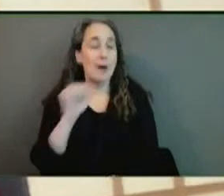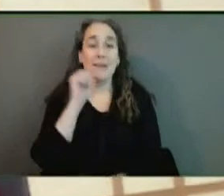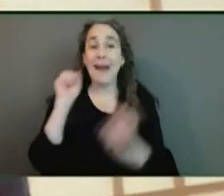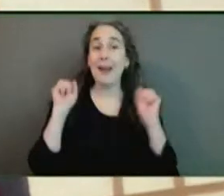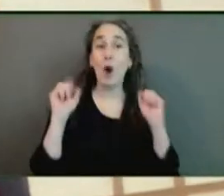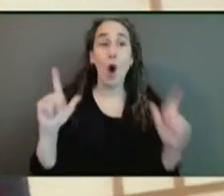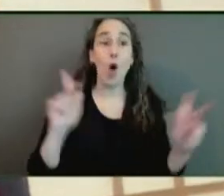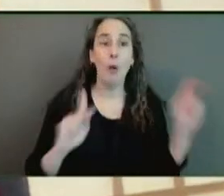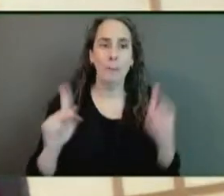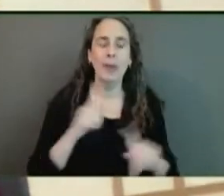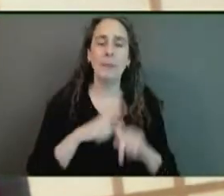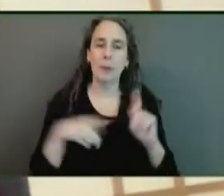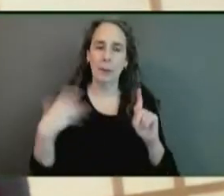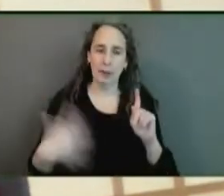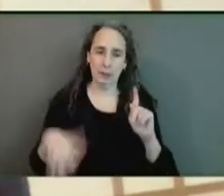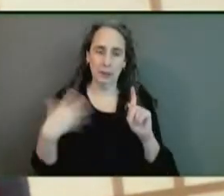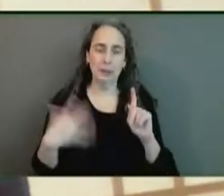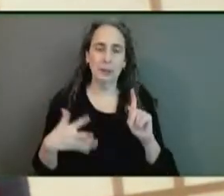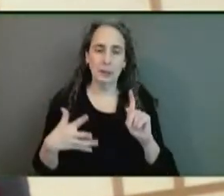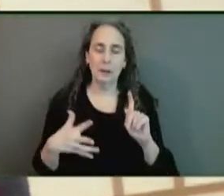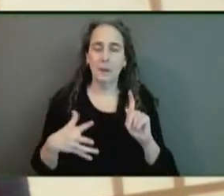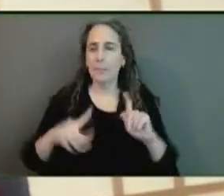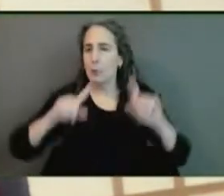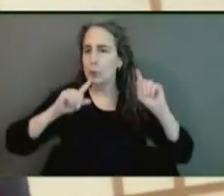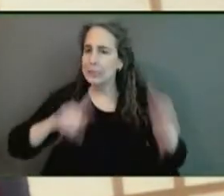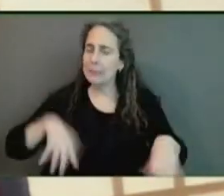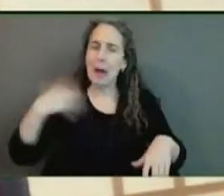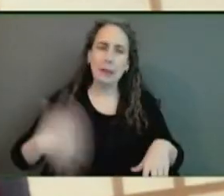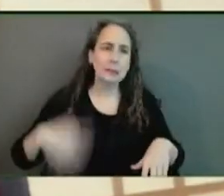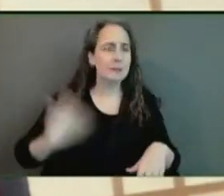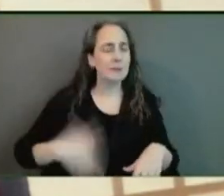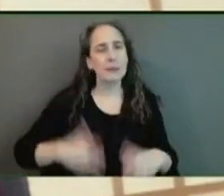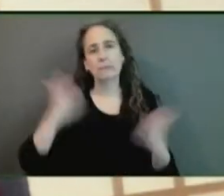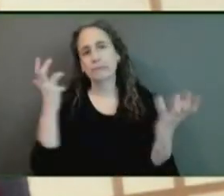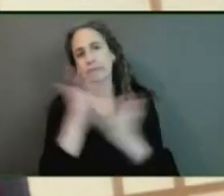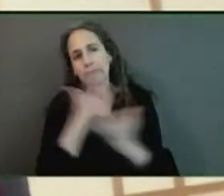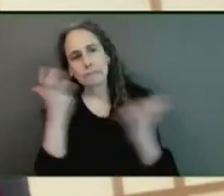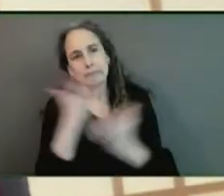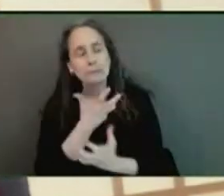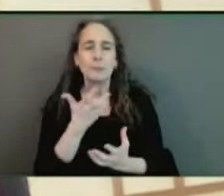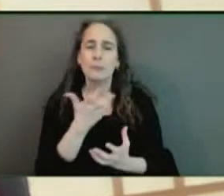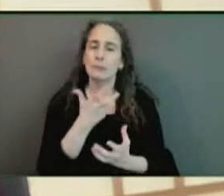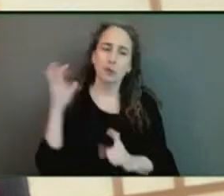boosters. Ah it's not everybody , but it is a great the response